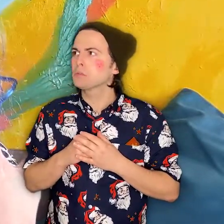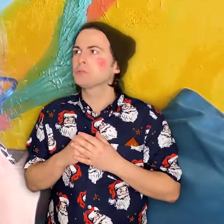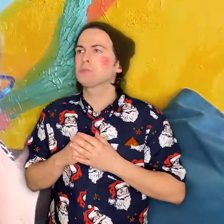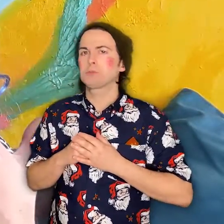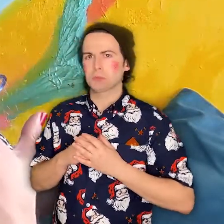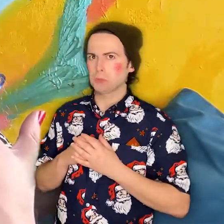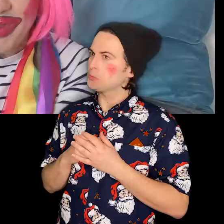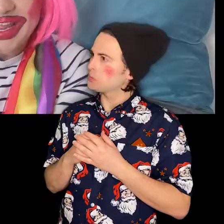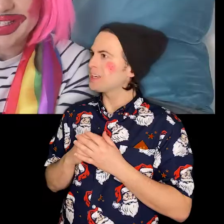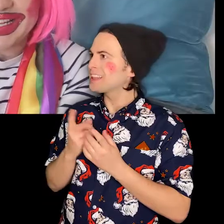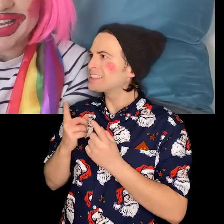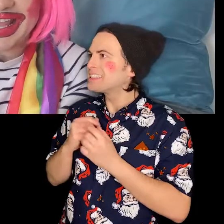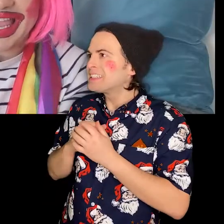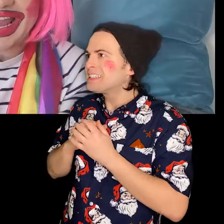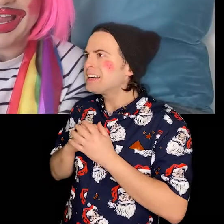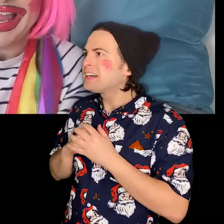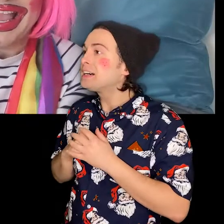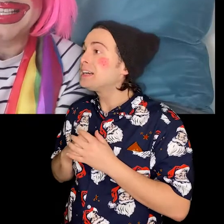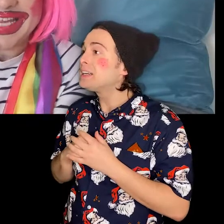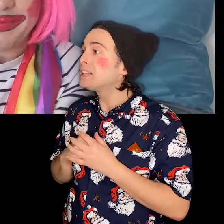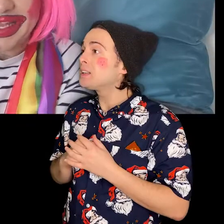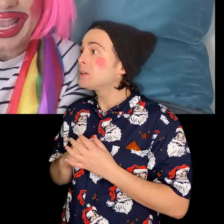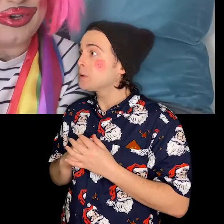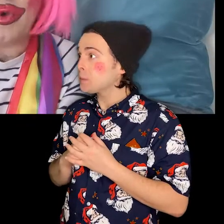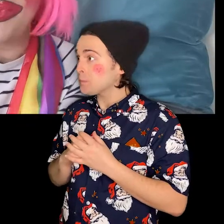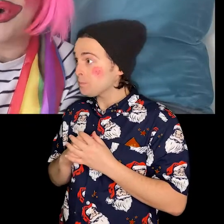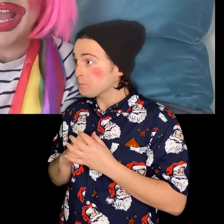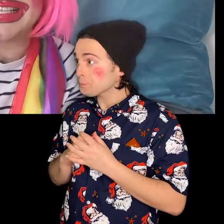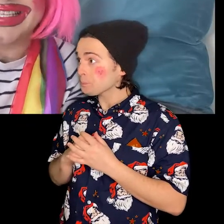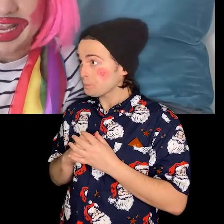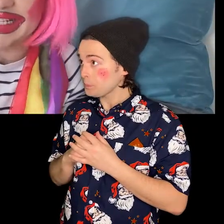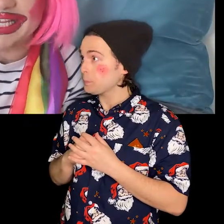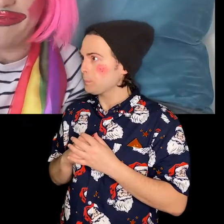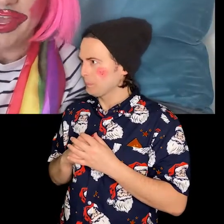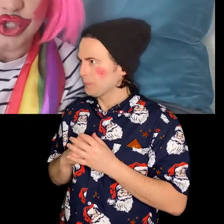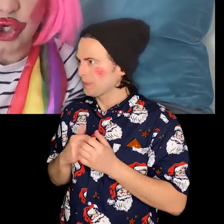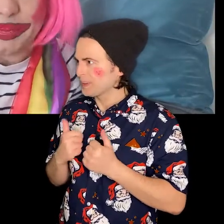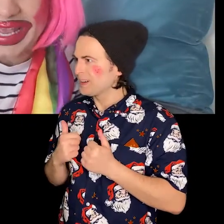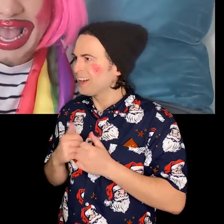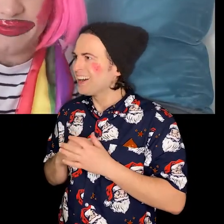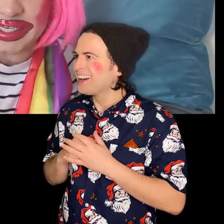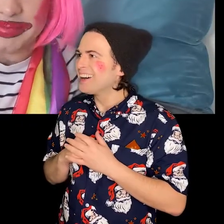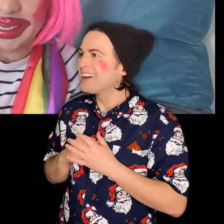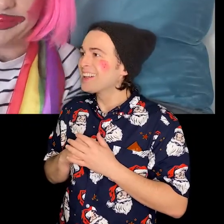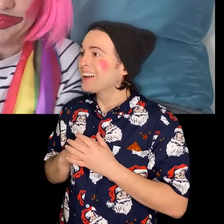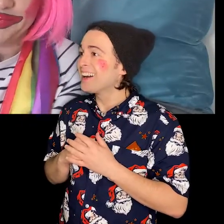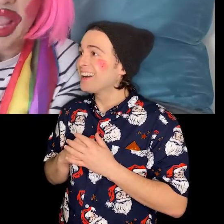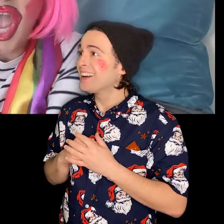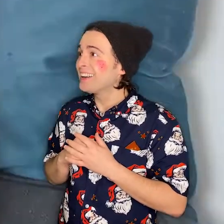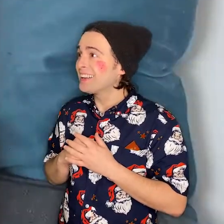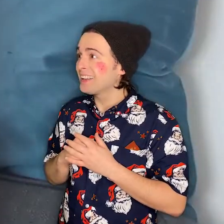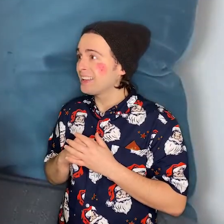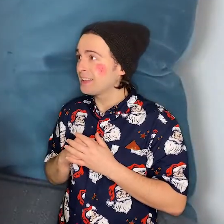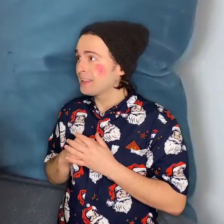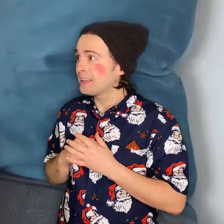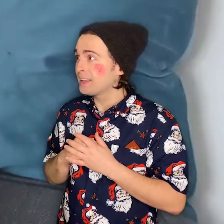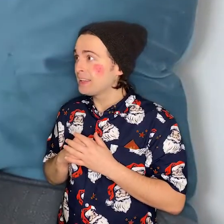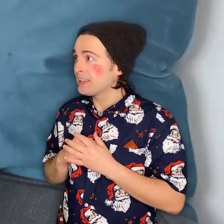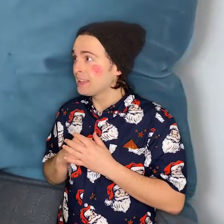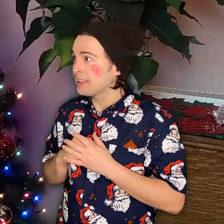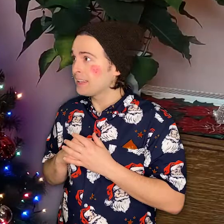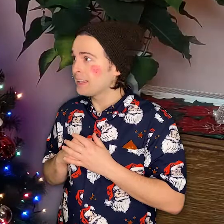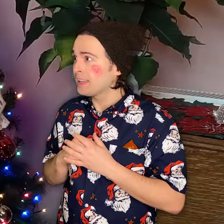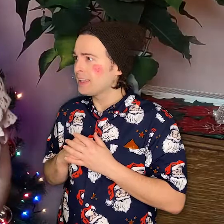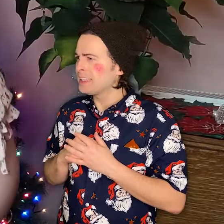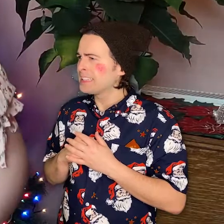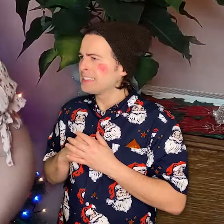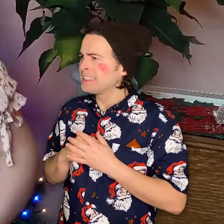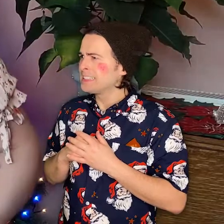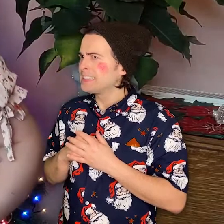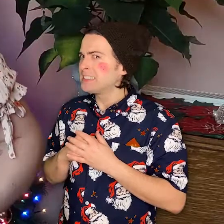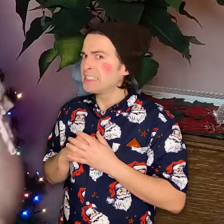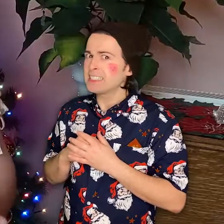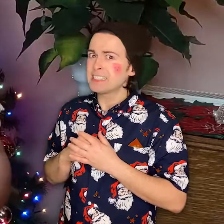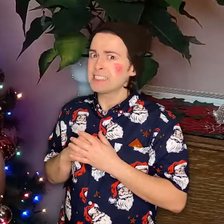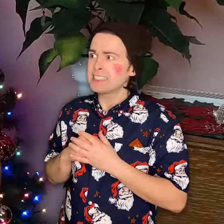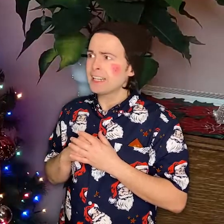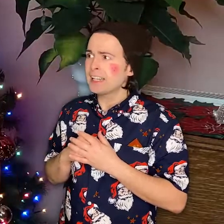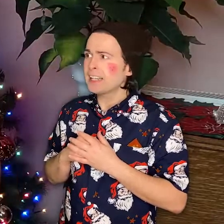Carina – Right Cinderella Hen, it's time to get you more assertive. Repeat after me – Hauw you. Cinderella – H….ow are you doing?